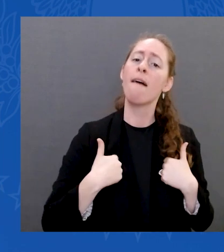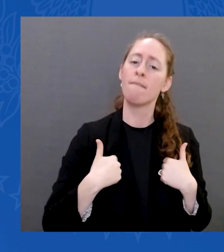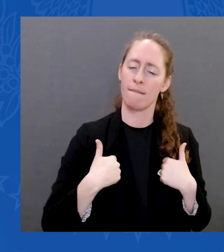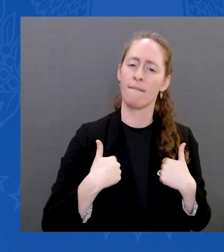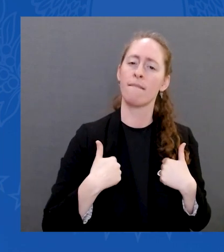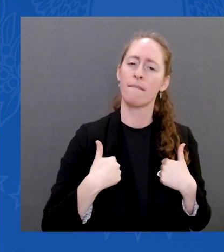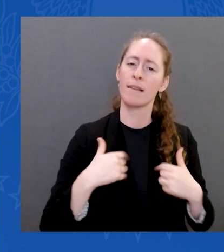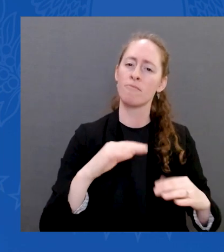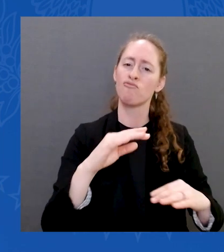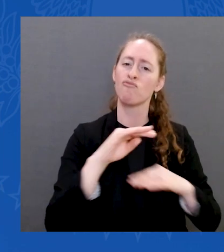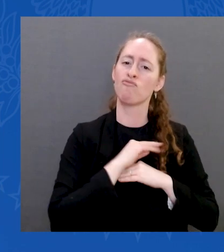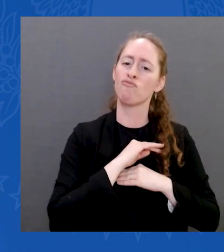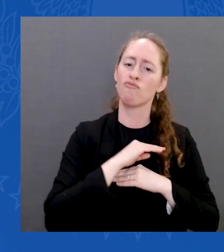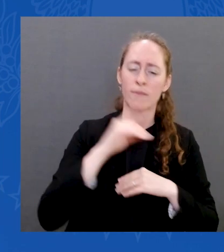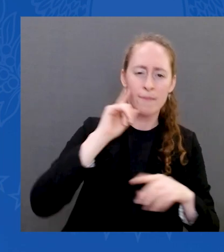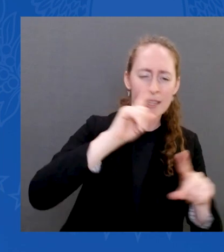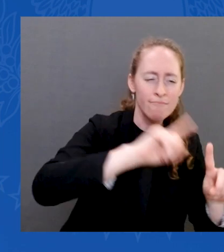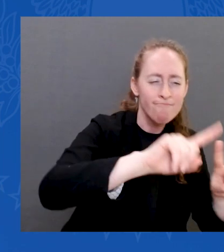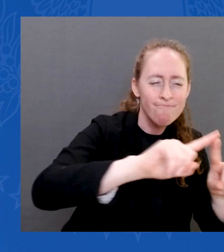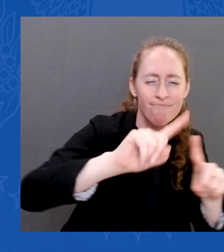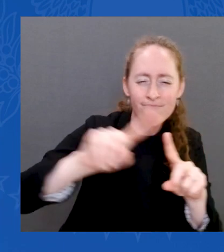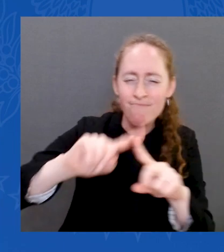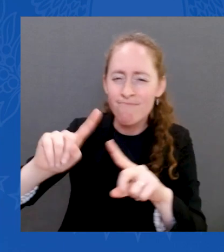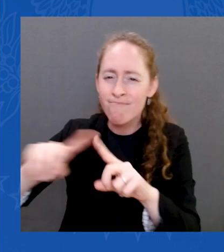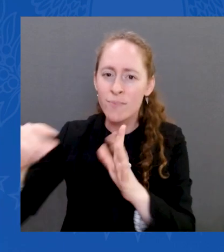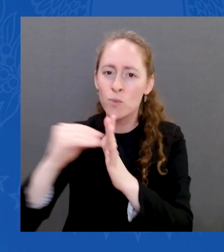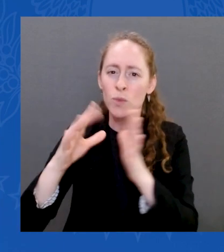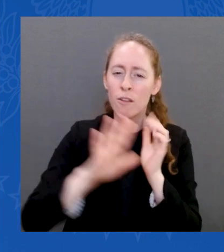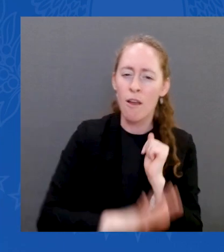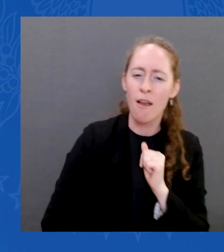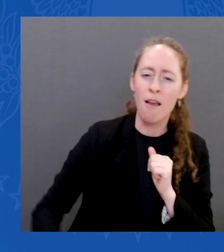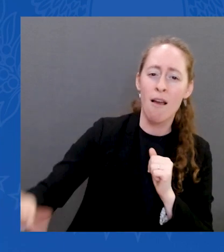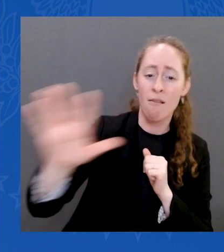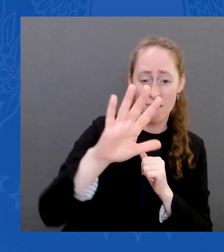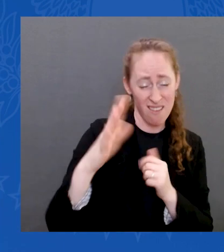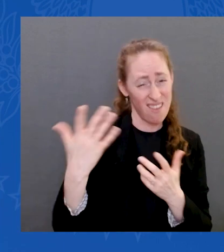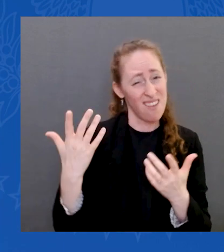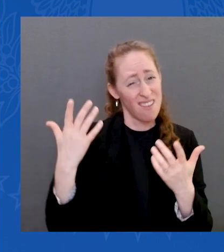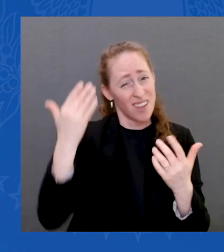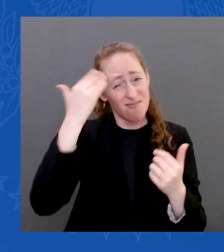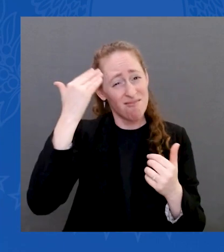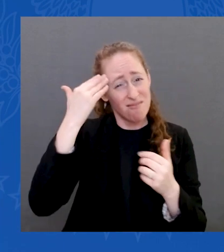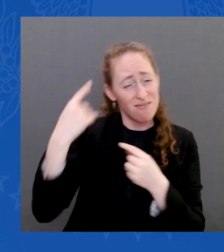Especially during this past two years, I have personally witnessed teachers pour